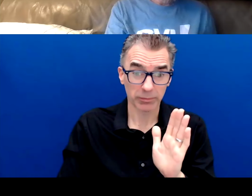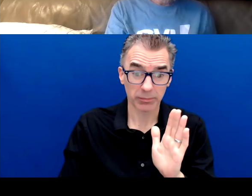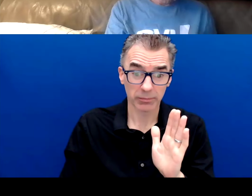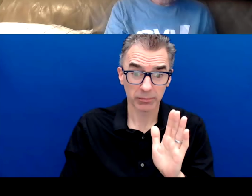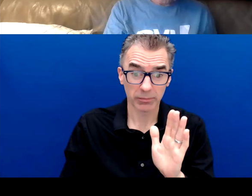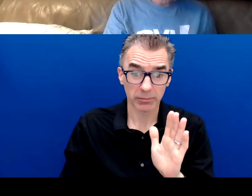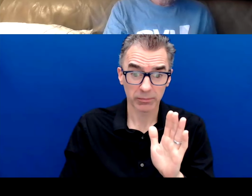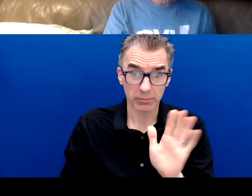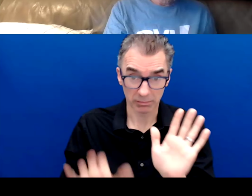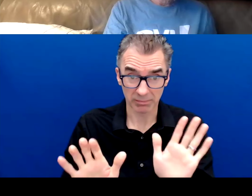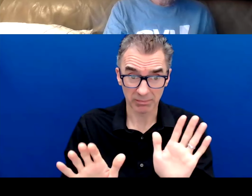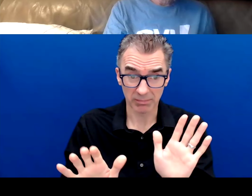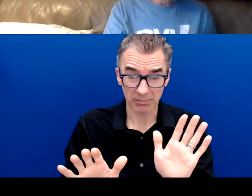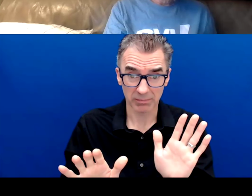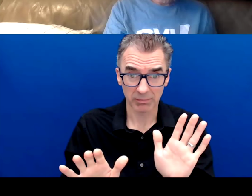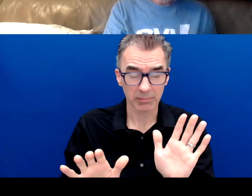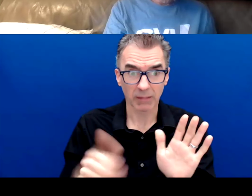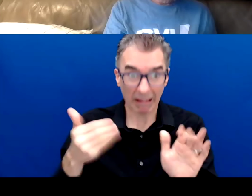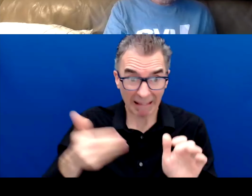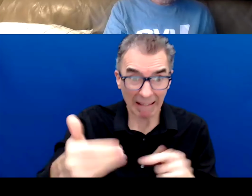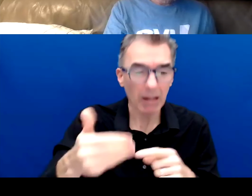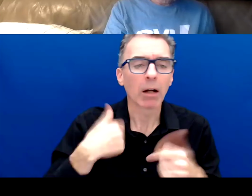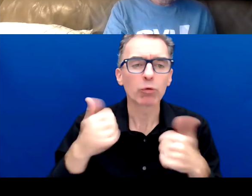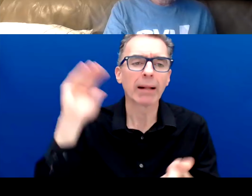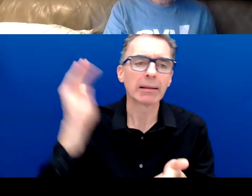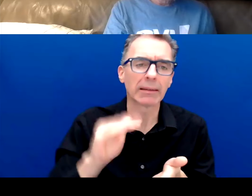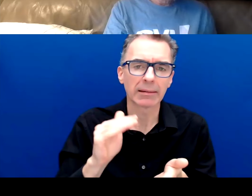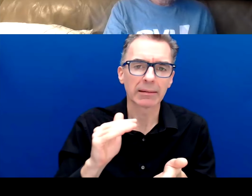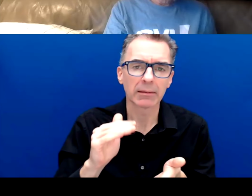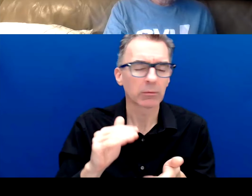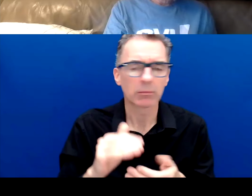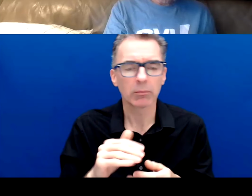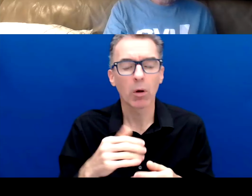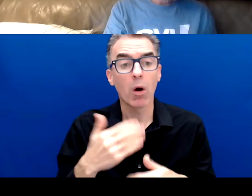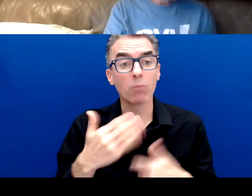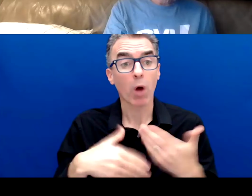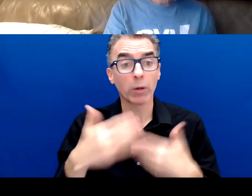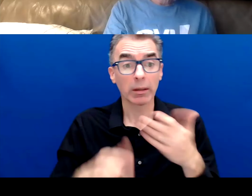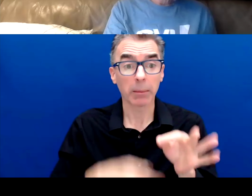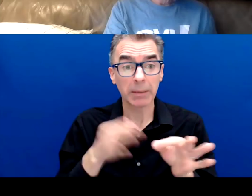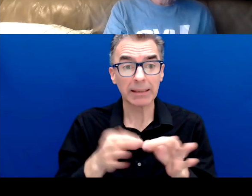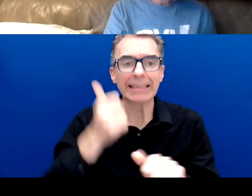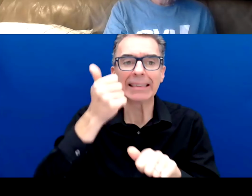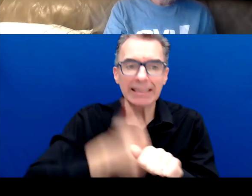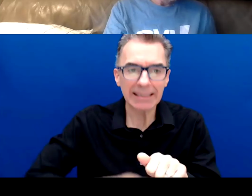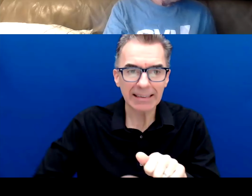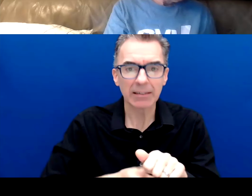What we're going to do is reduce that. There's going to be one progress update per section, okay.